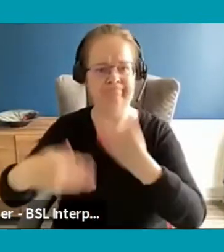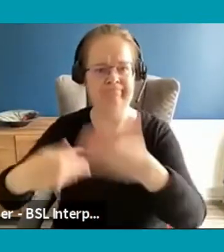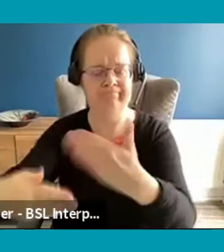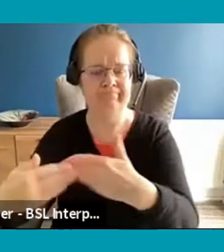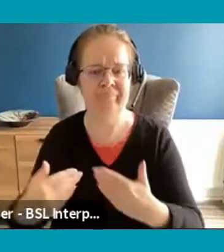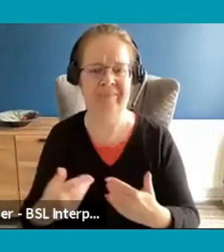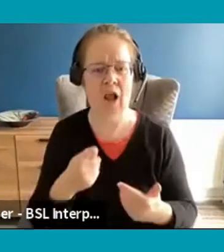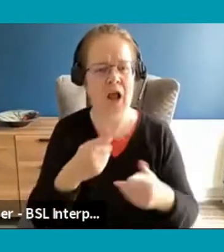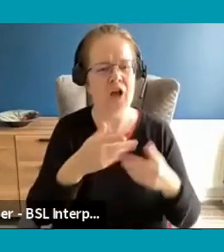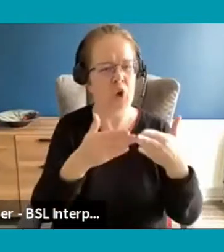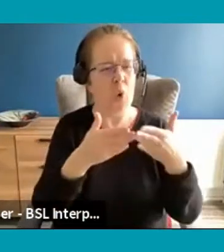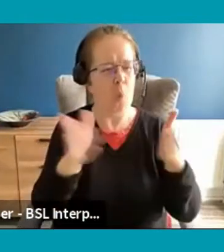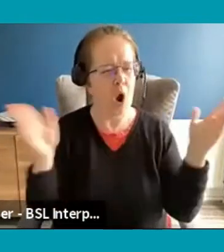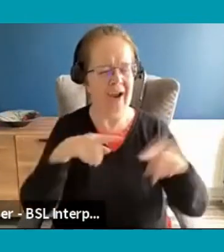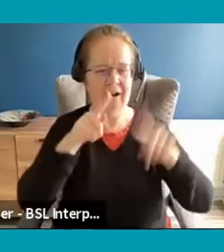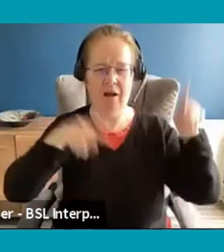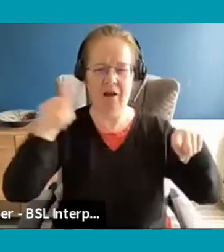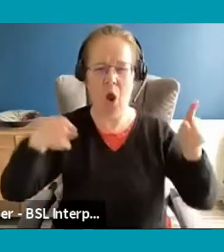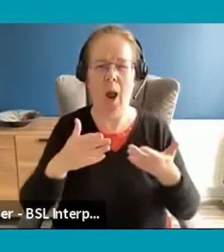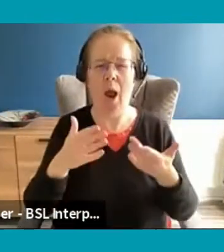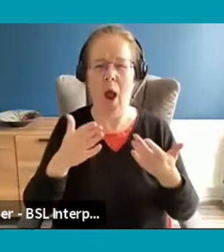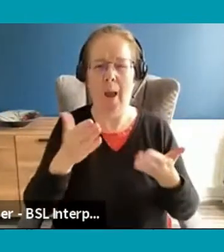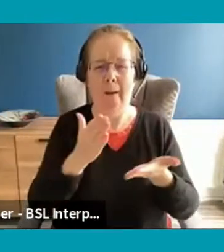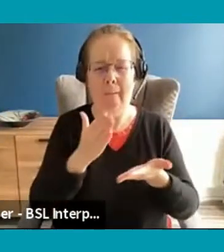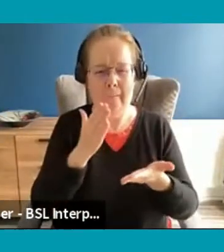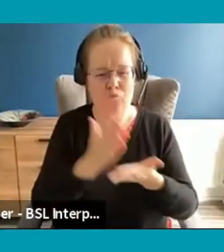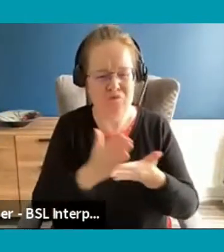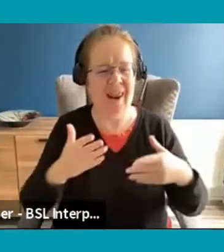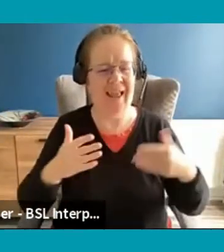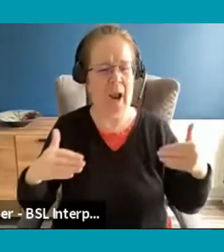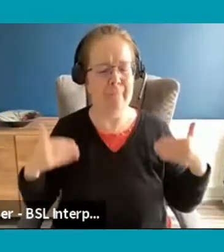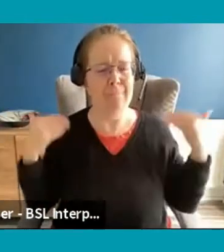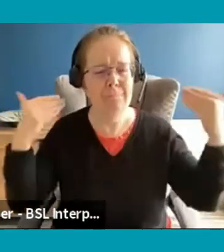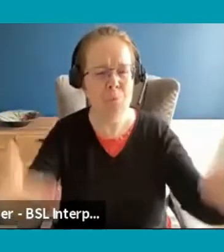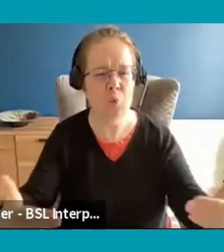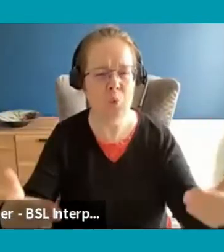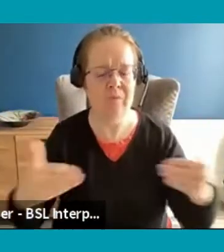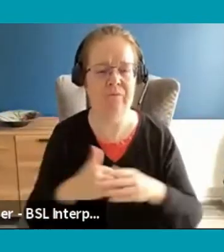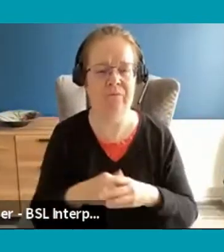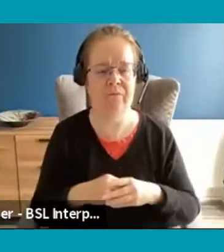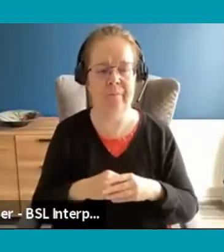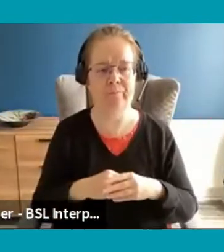really move the conversation forward. But I think the biggest thing is the